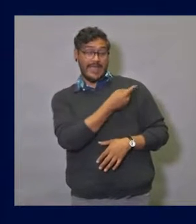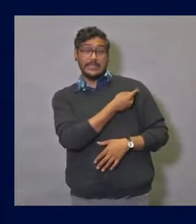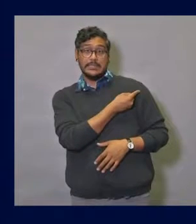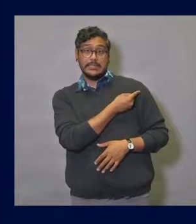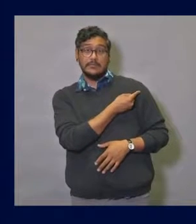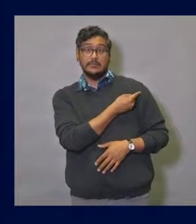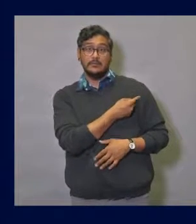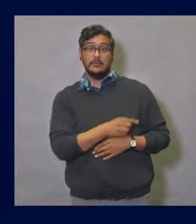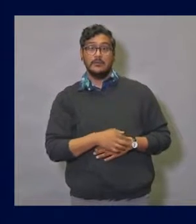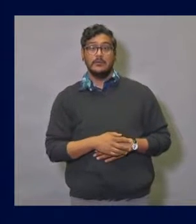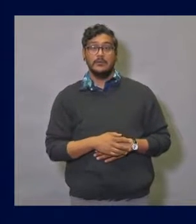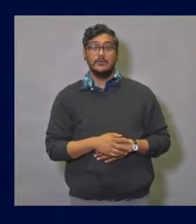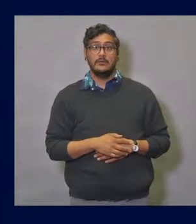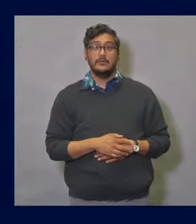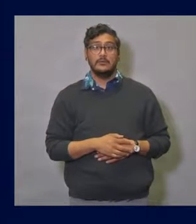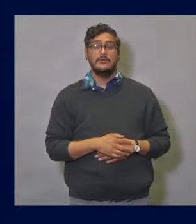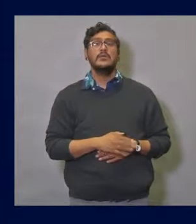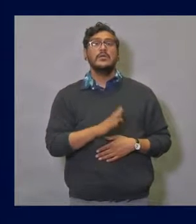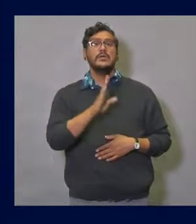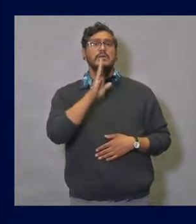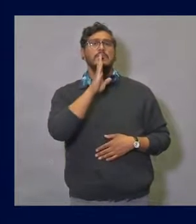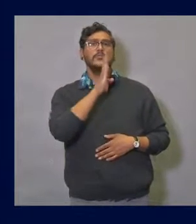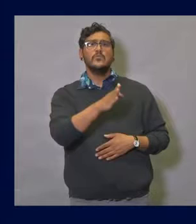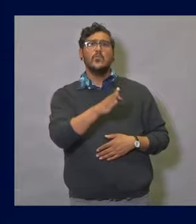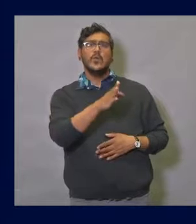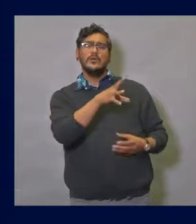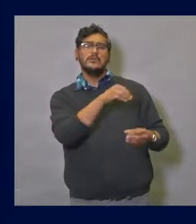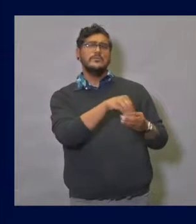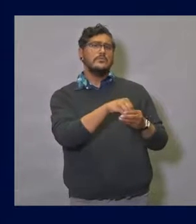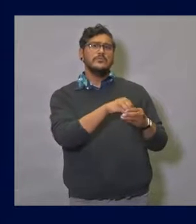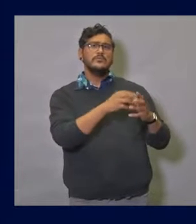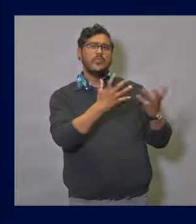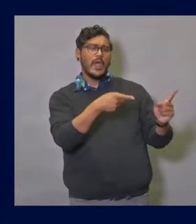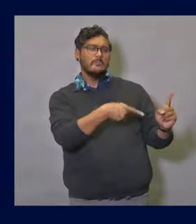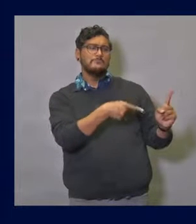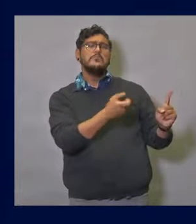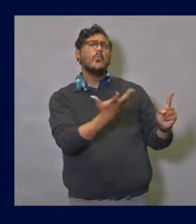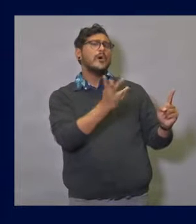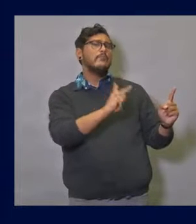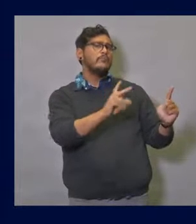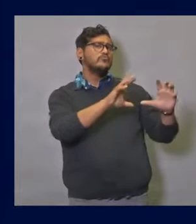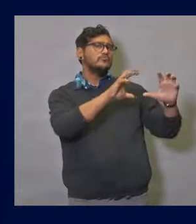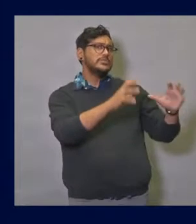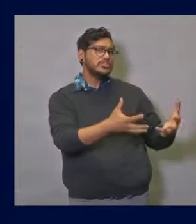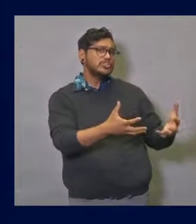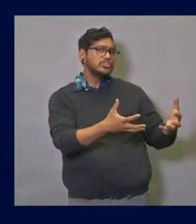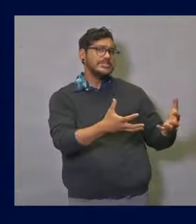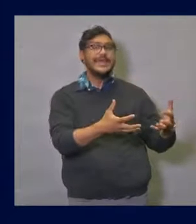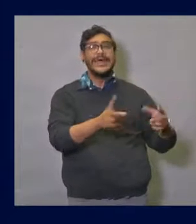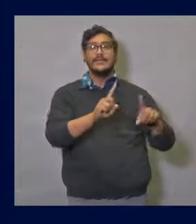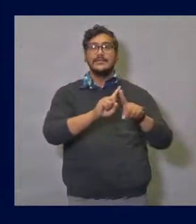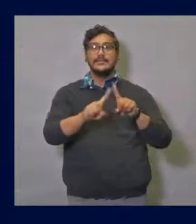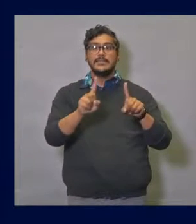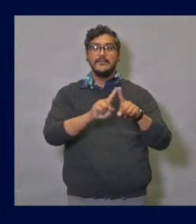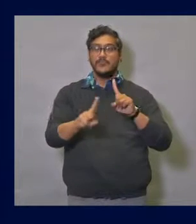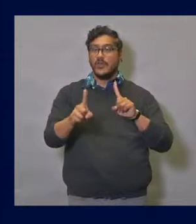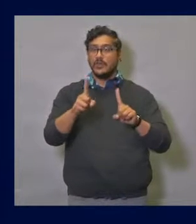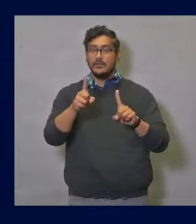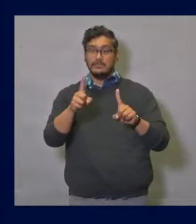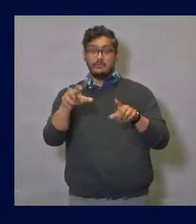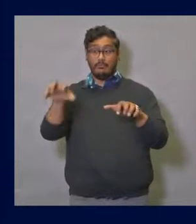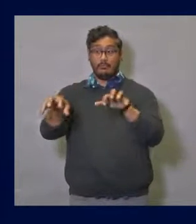VACUNAS DIRECTAMENTE EL